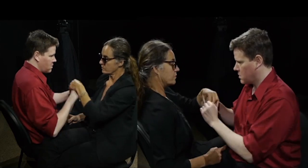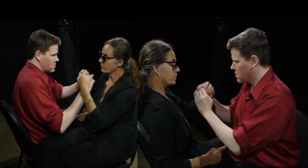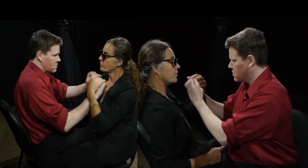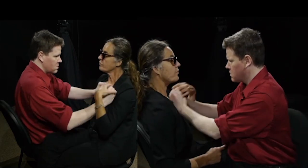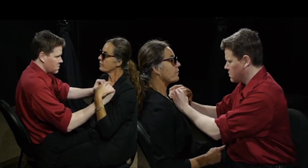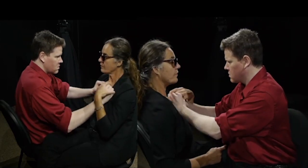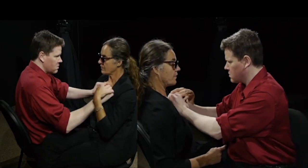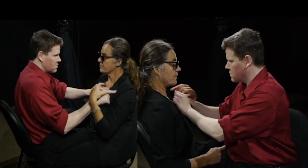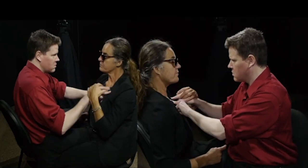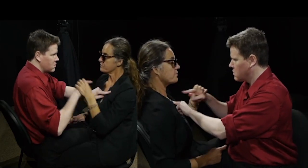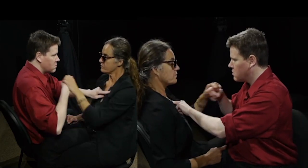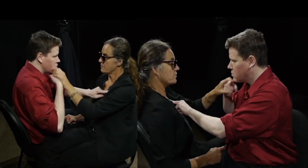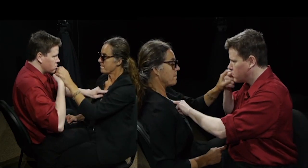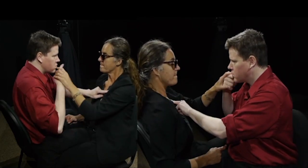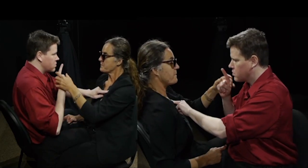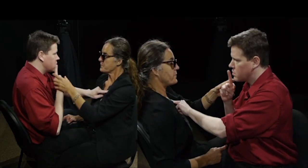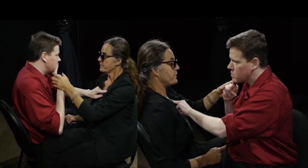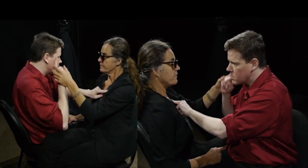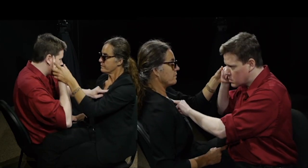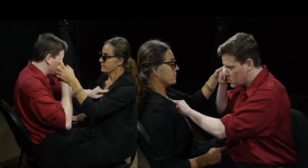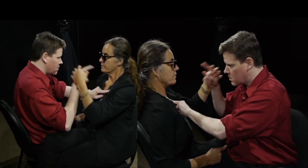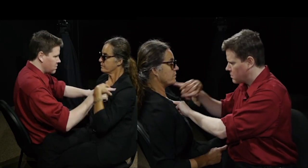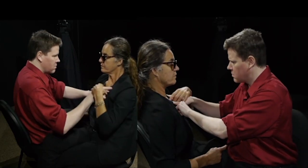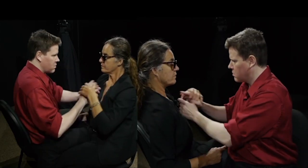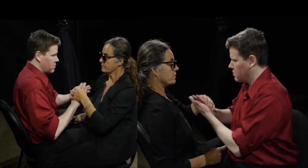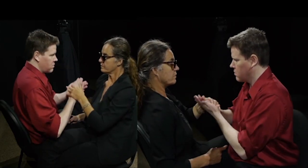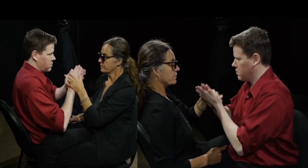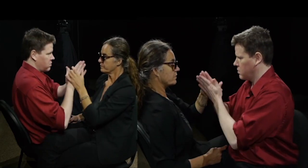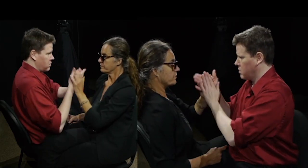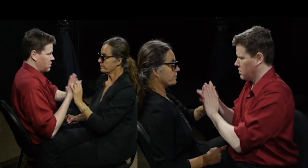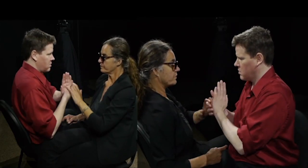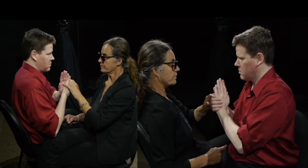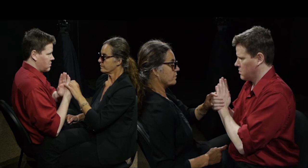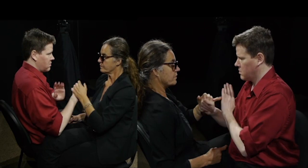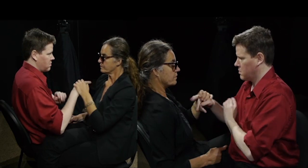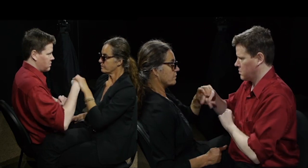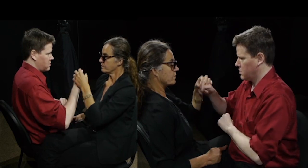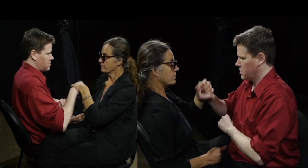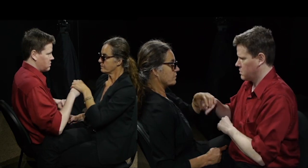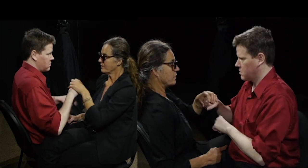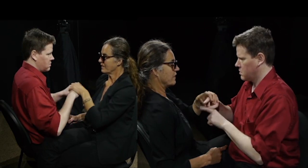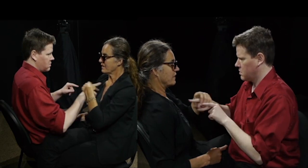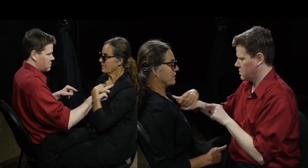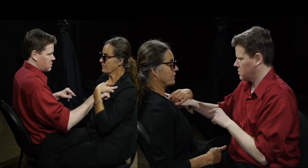to become fluent Protactile speakers, they cannot bring what we can. They are not equipped with all that the experience